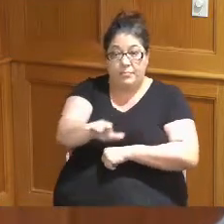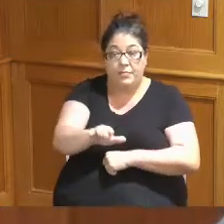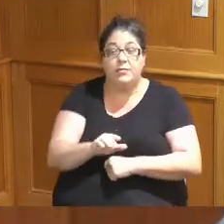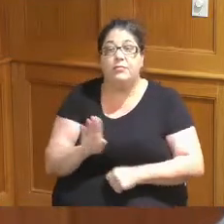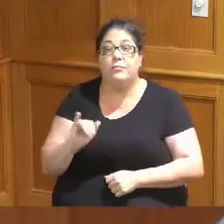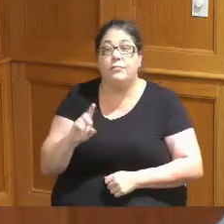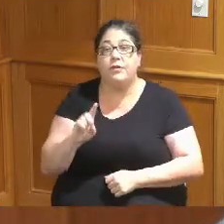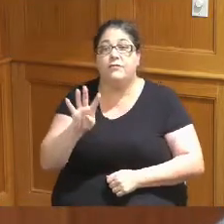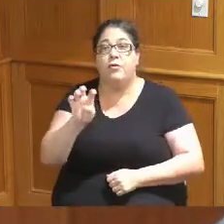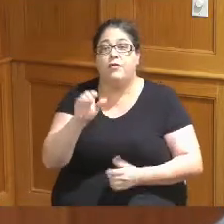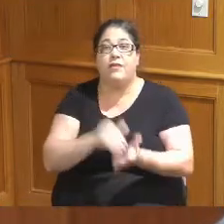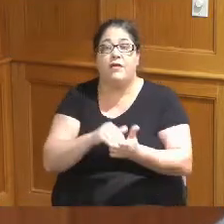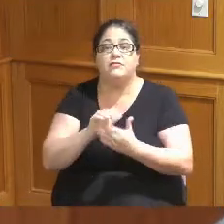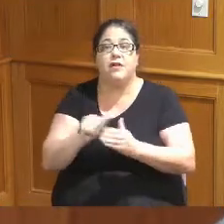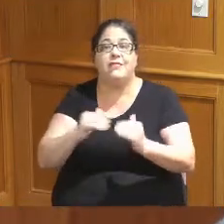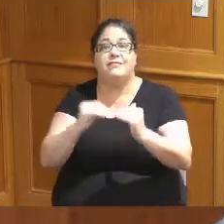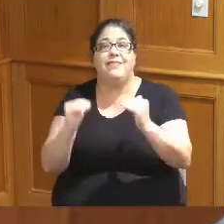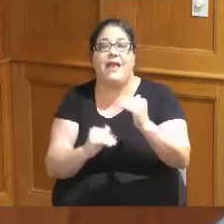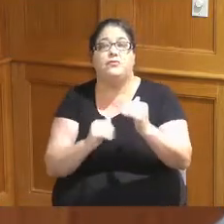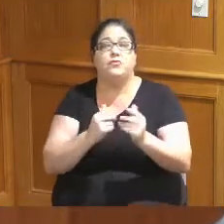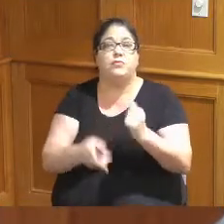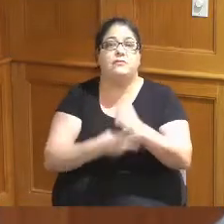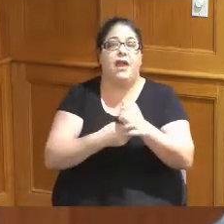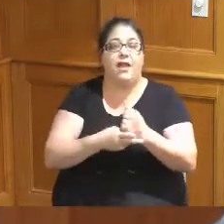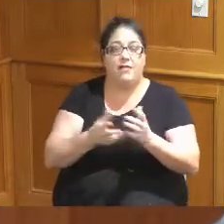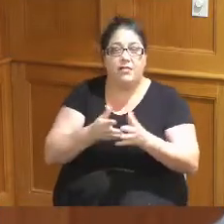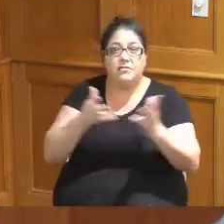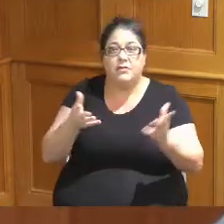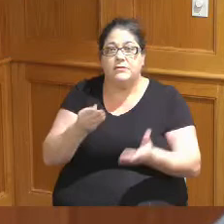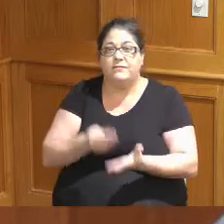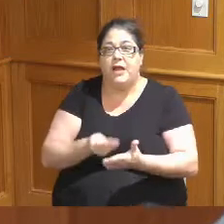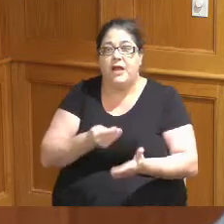thousand dollars less that saves the taxpayers substantial funds should not be rejected due to